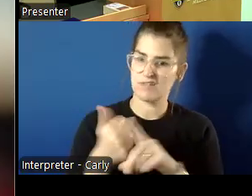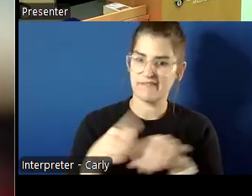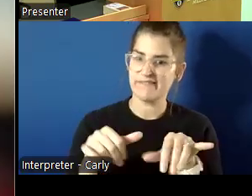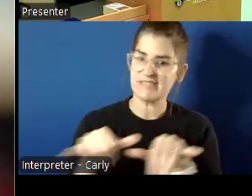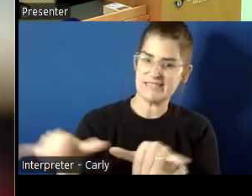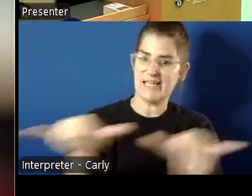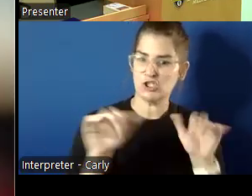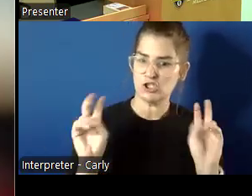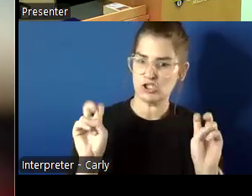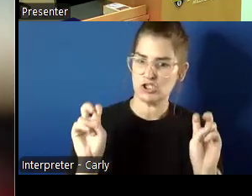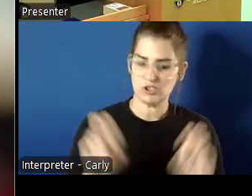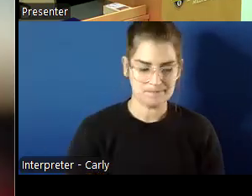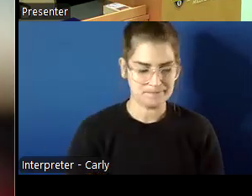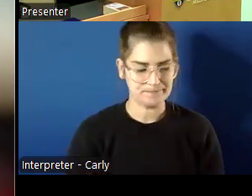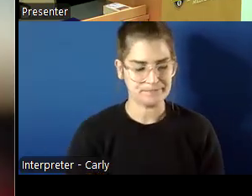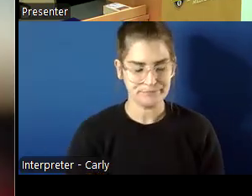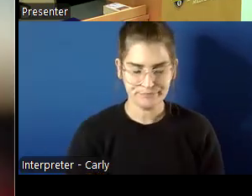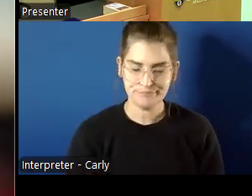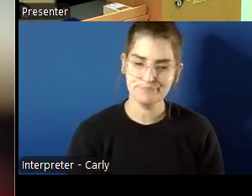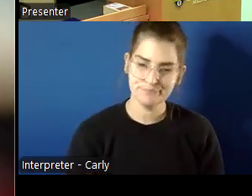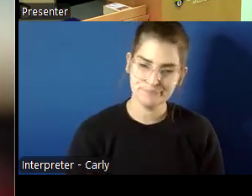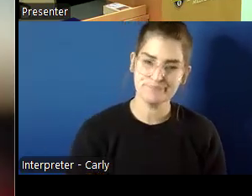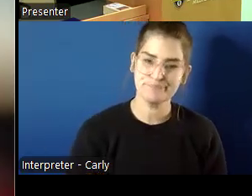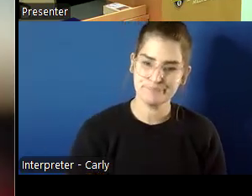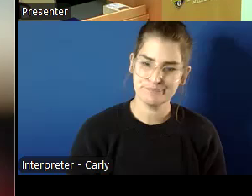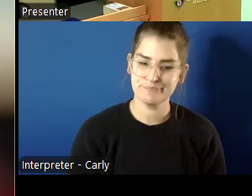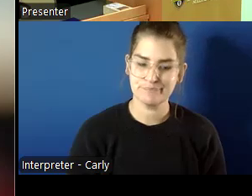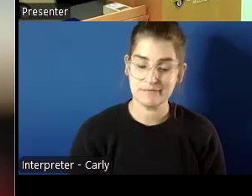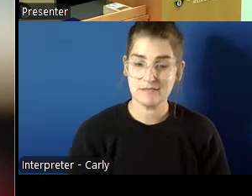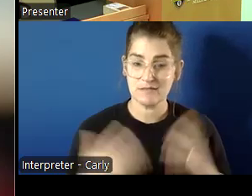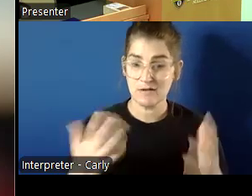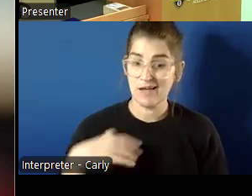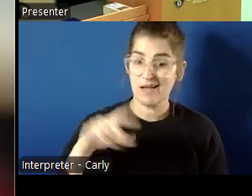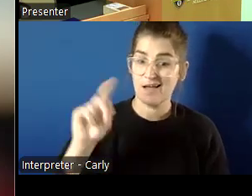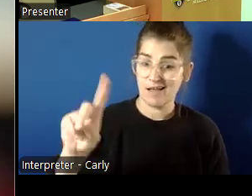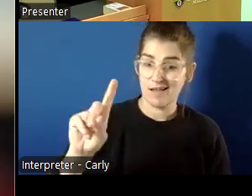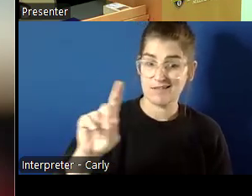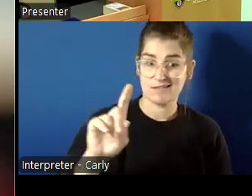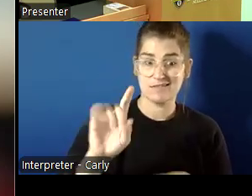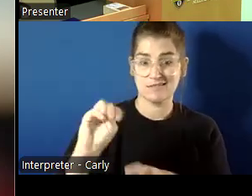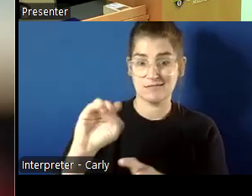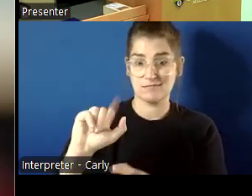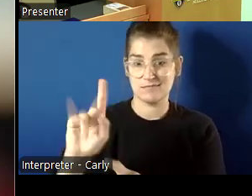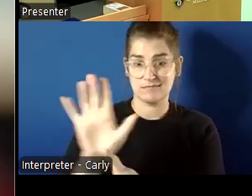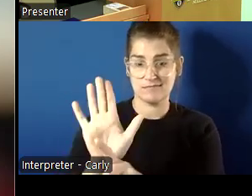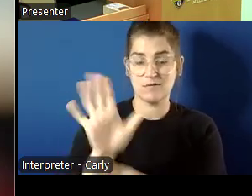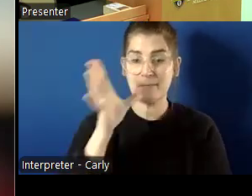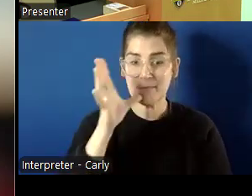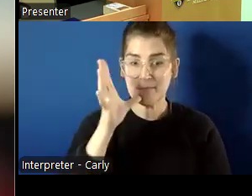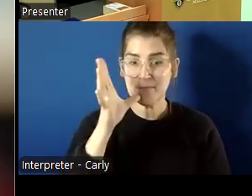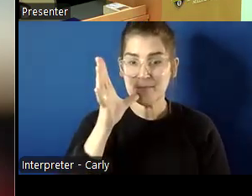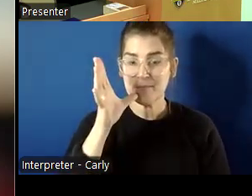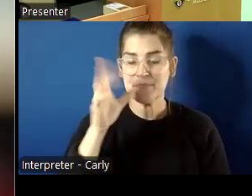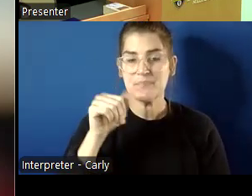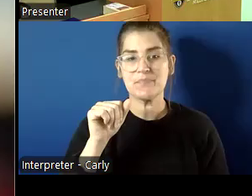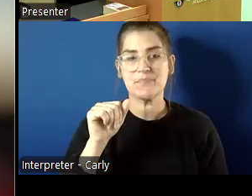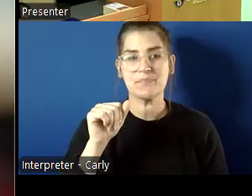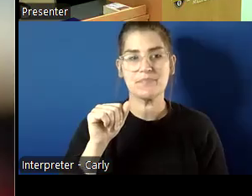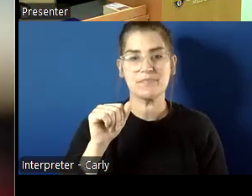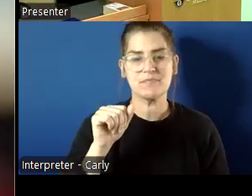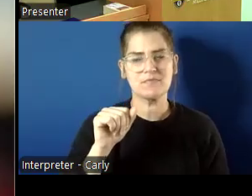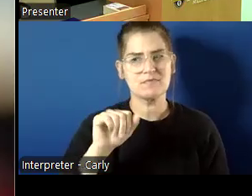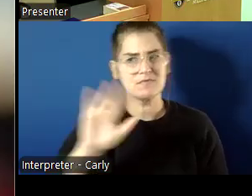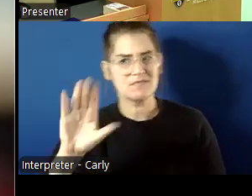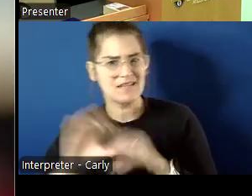So when I asked this mom if Malik's counselor knew that he was born 8 weeks pre-term,